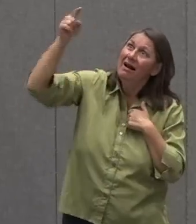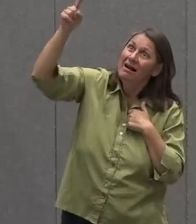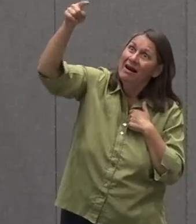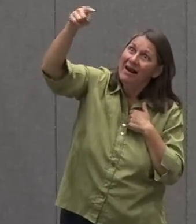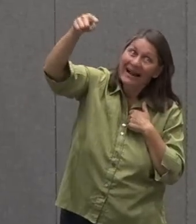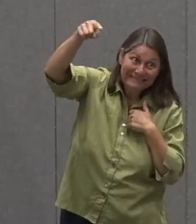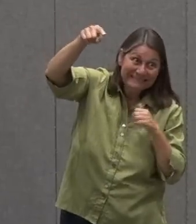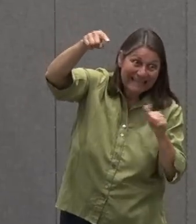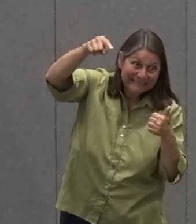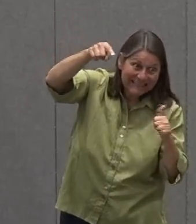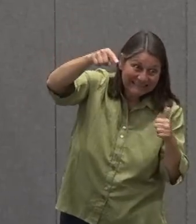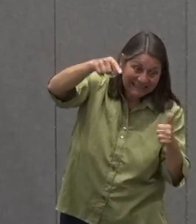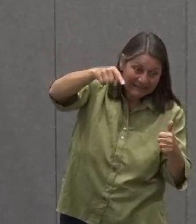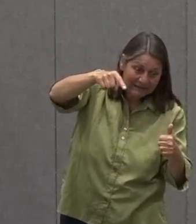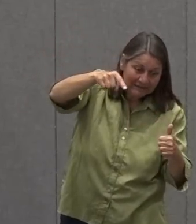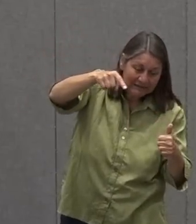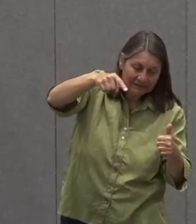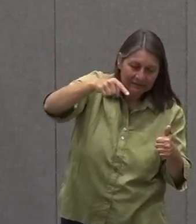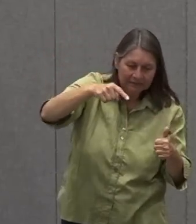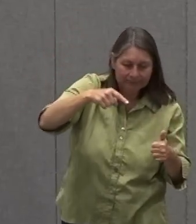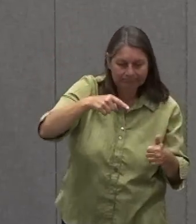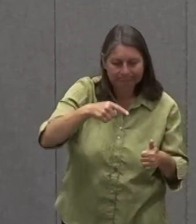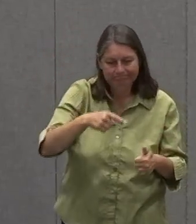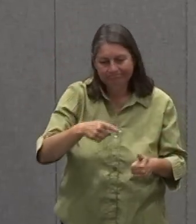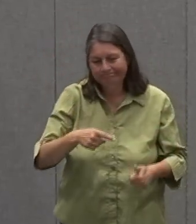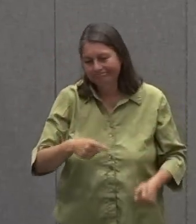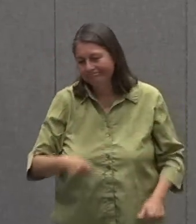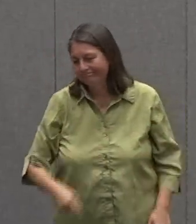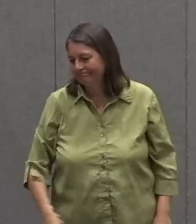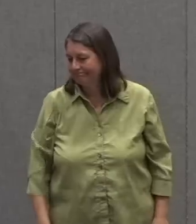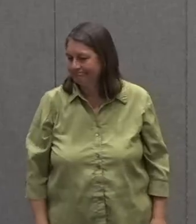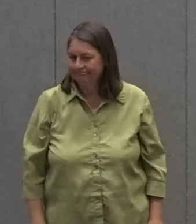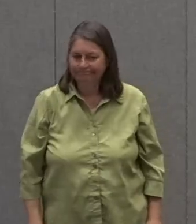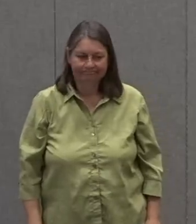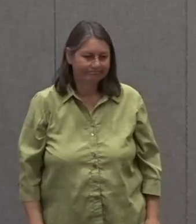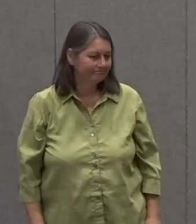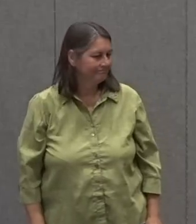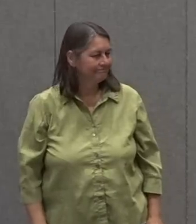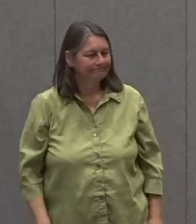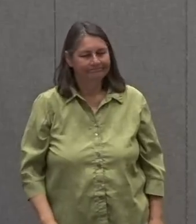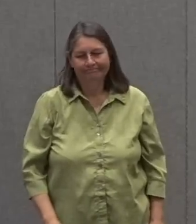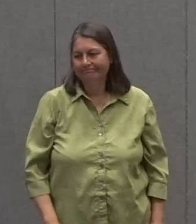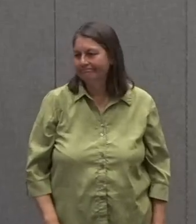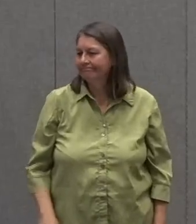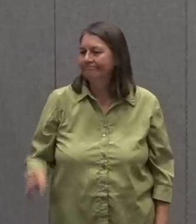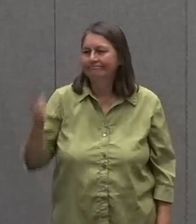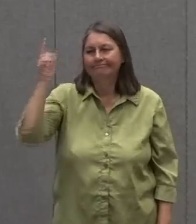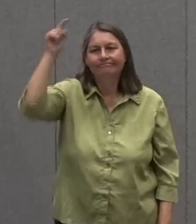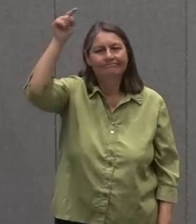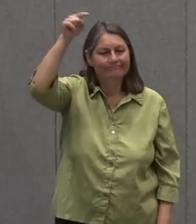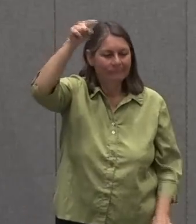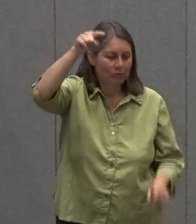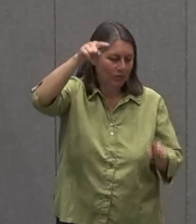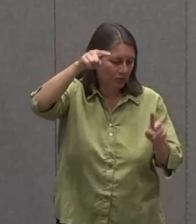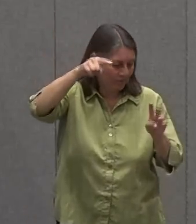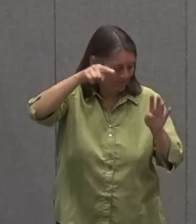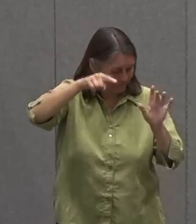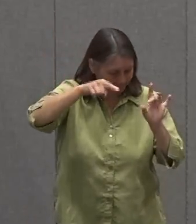but he did not. Just as he said "eight," the spear fell into his hands.